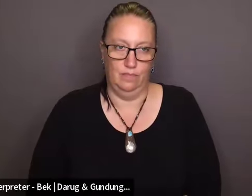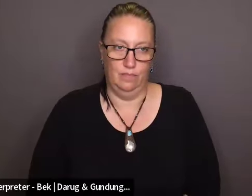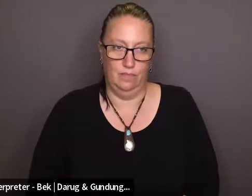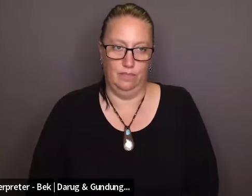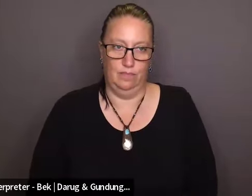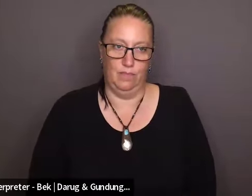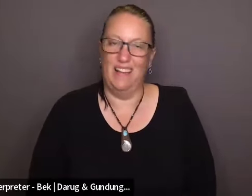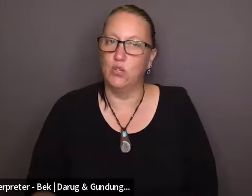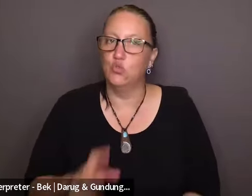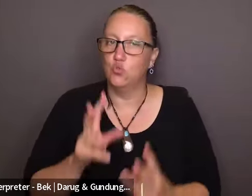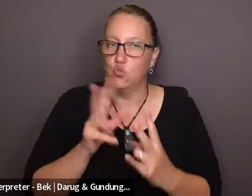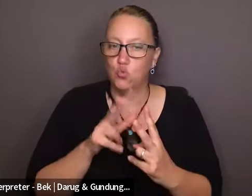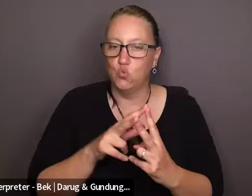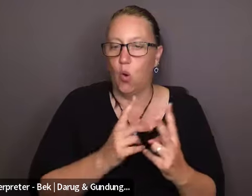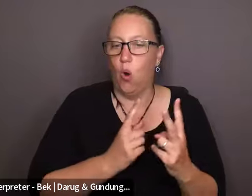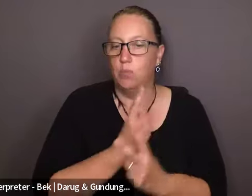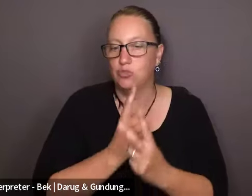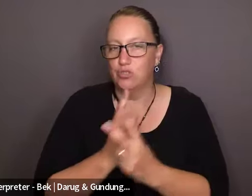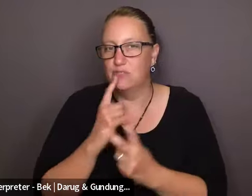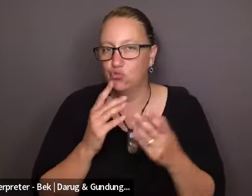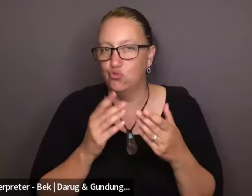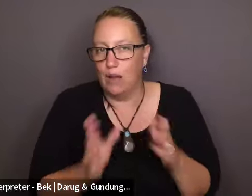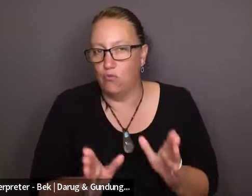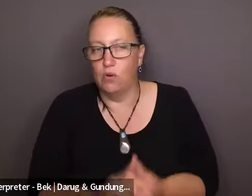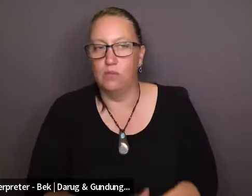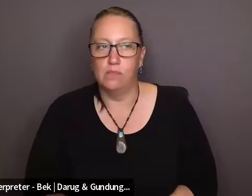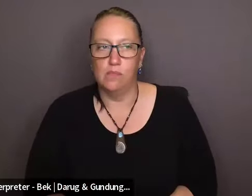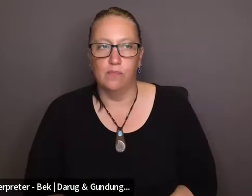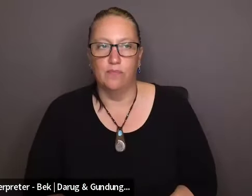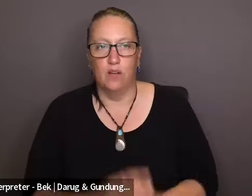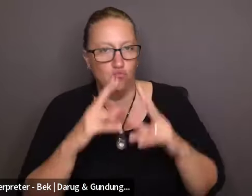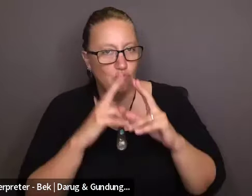party who were part of developing the NDRP. So if